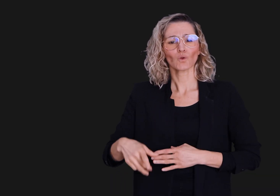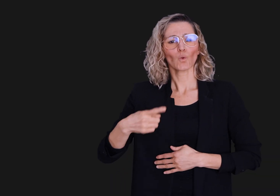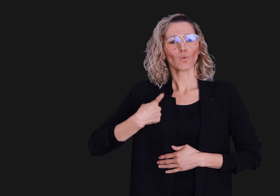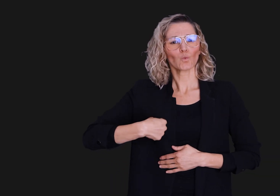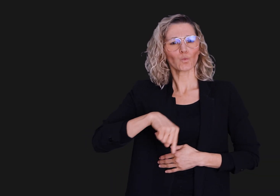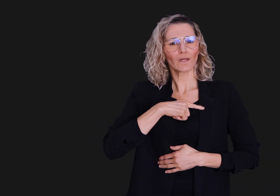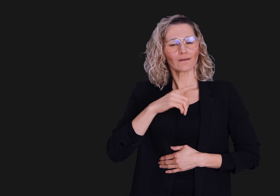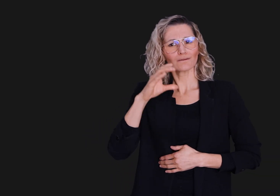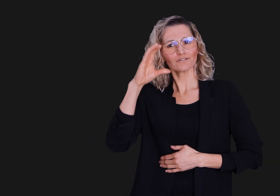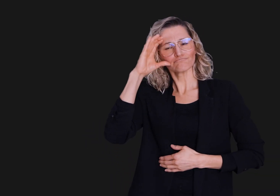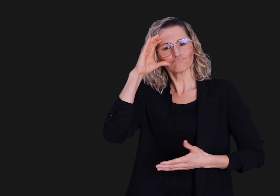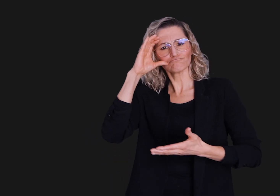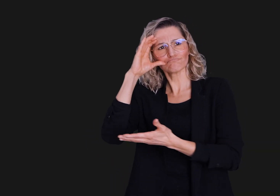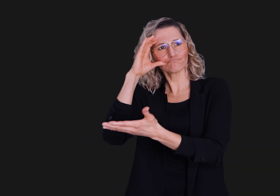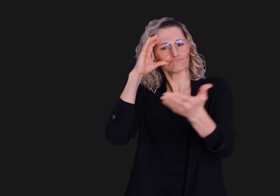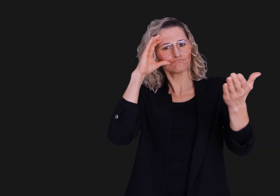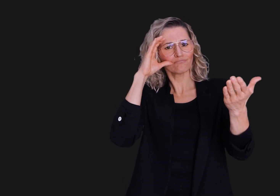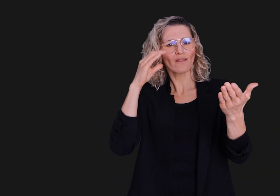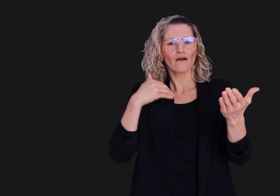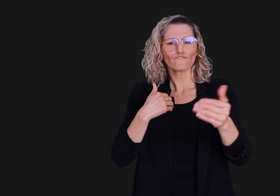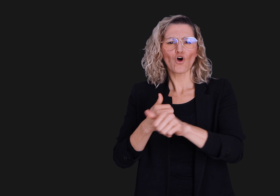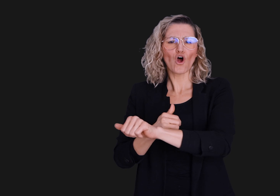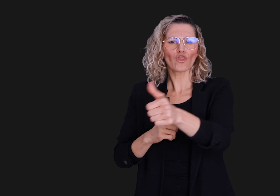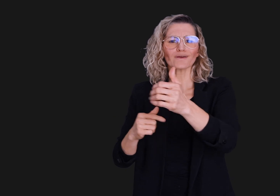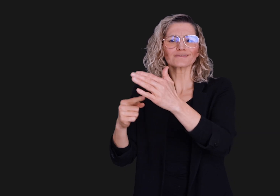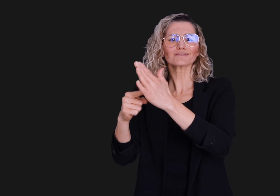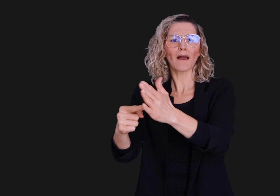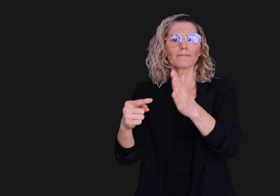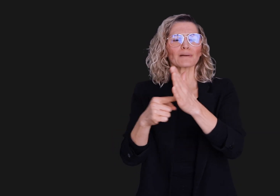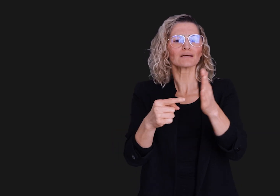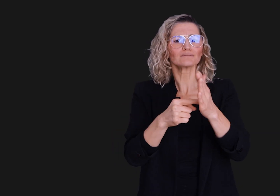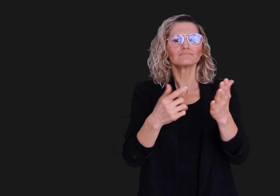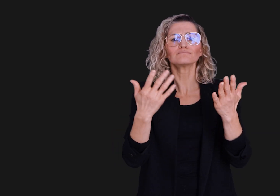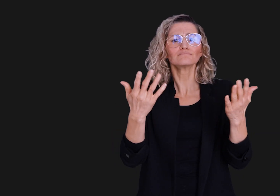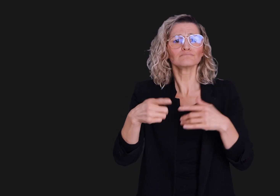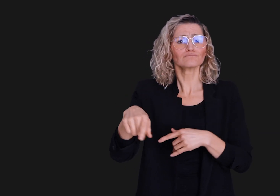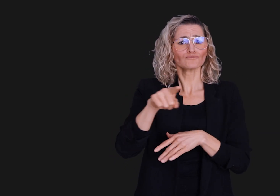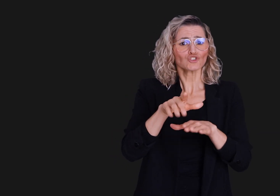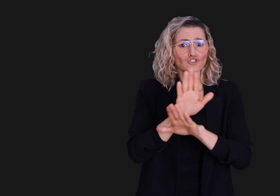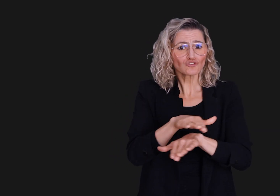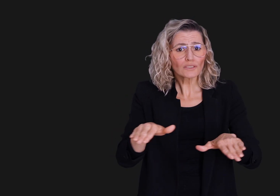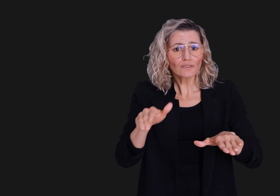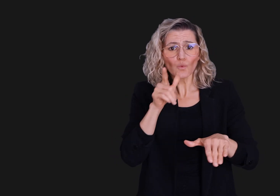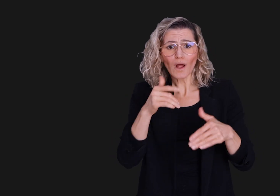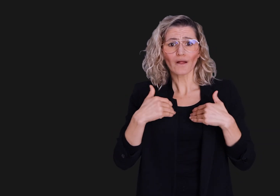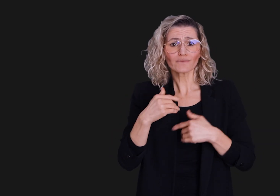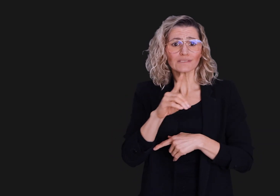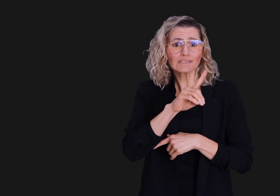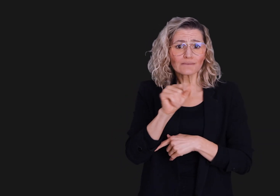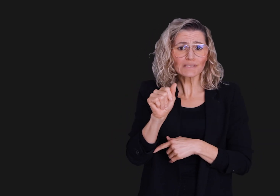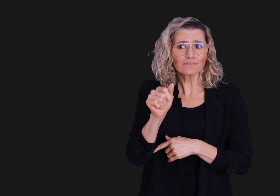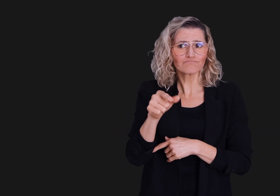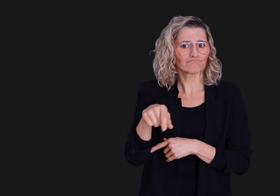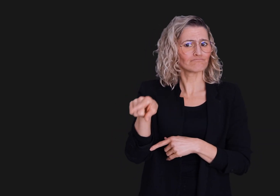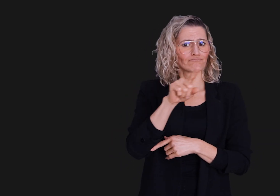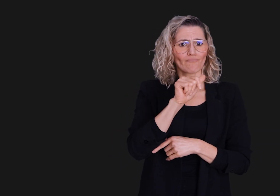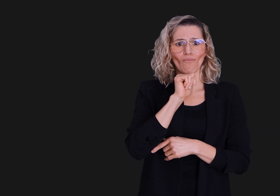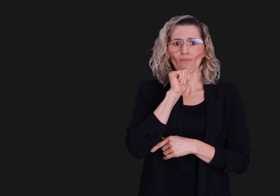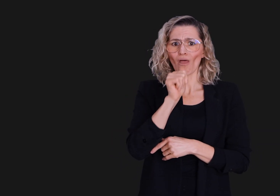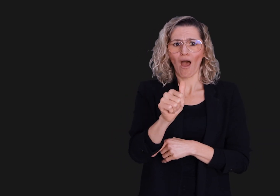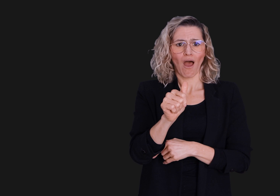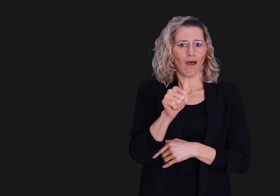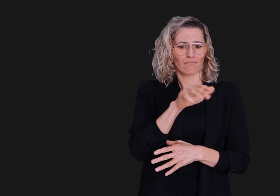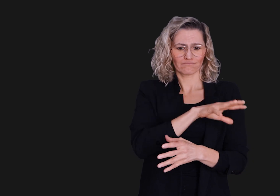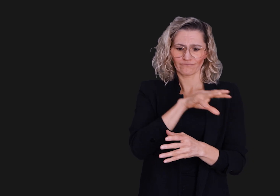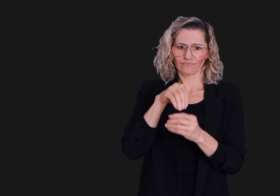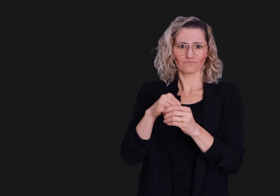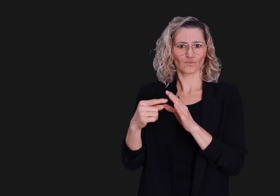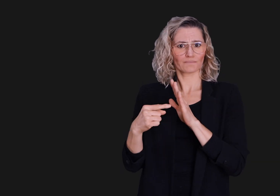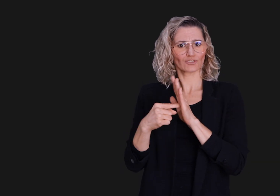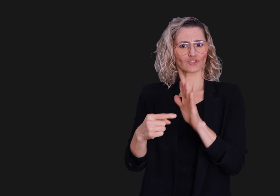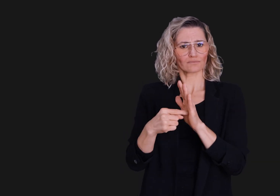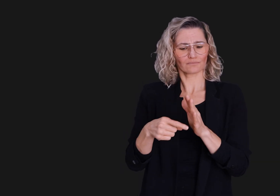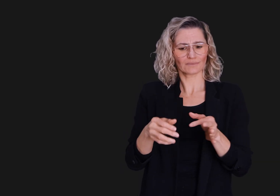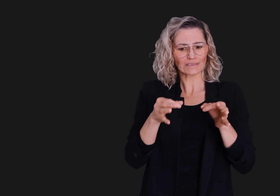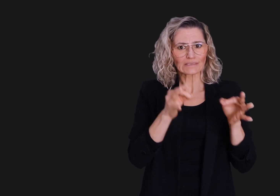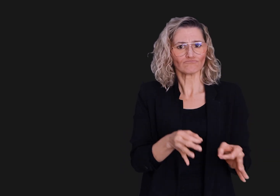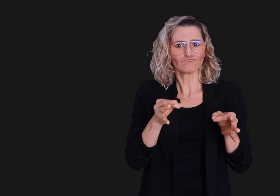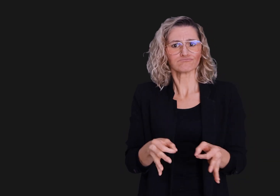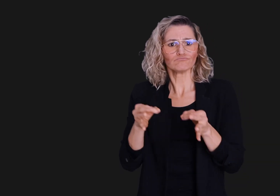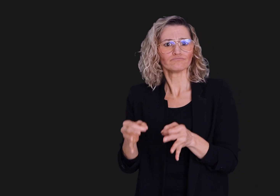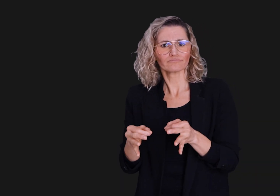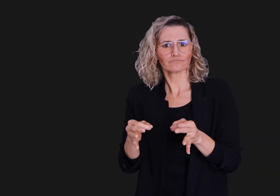We heard some other examples of how children with disabilities are not represented in decision-making